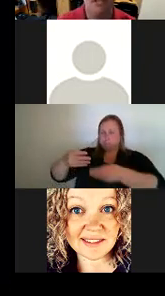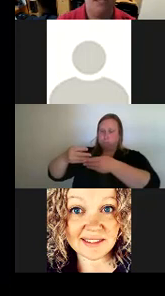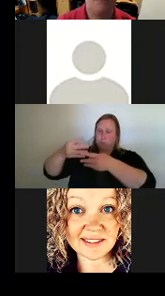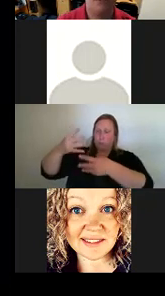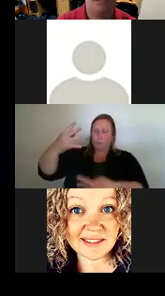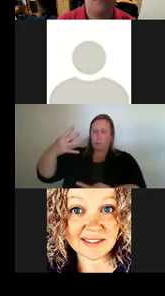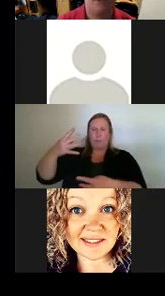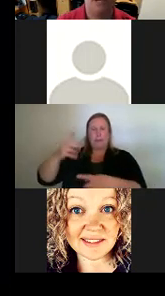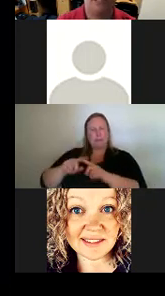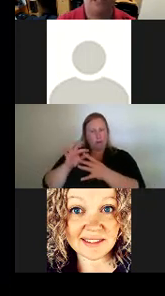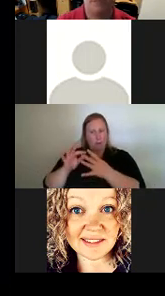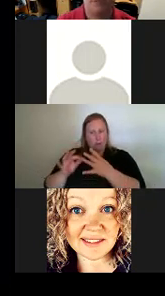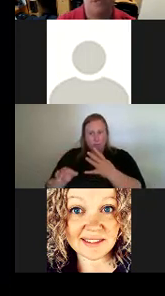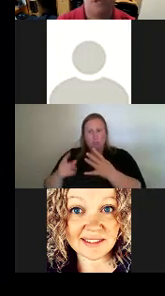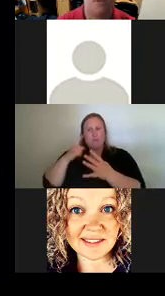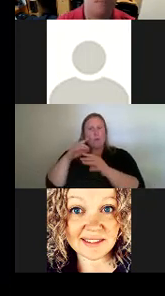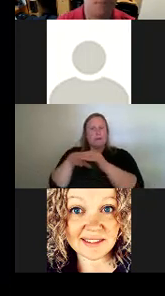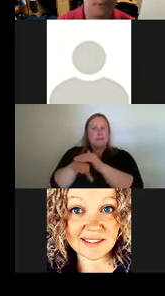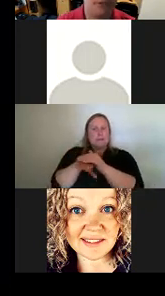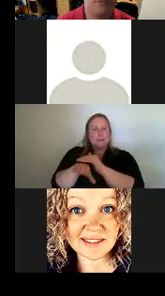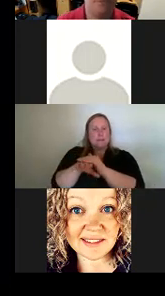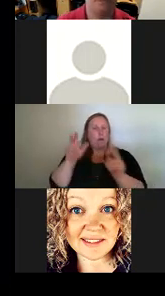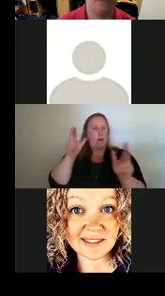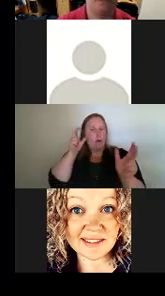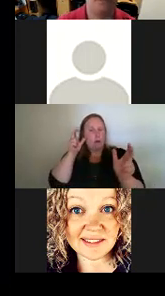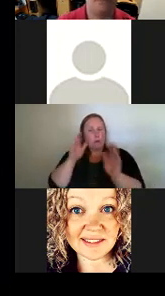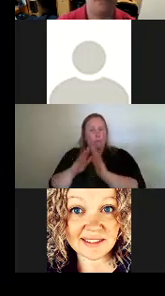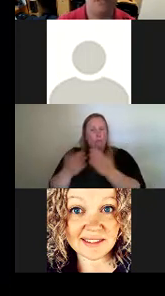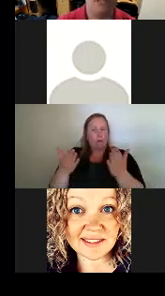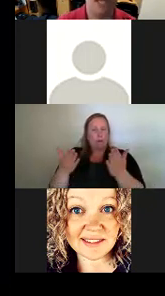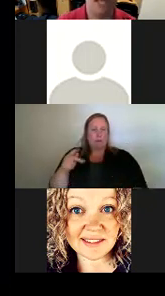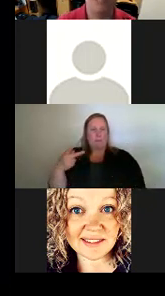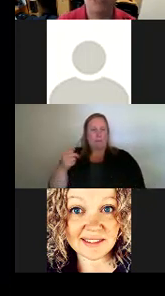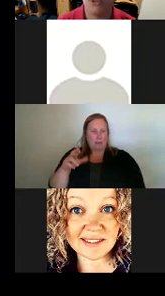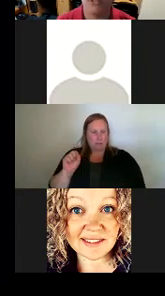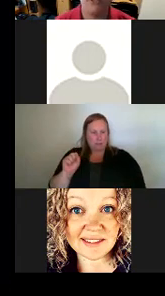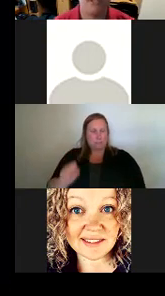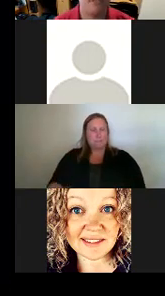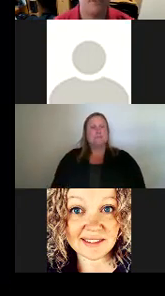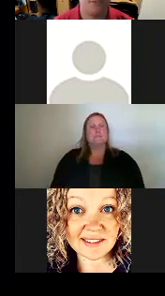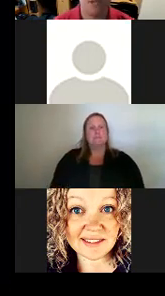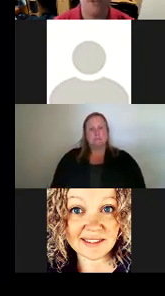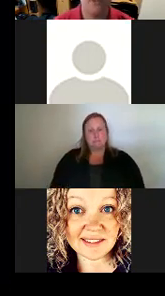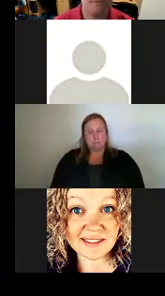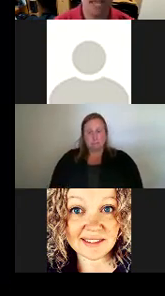IF YOU ARE LOOKING AT ACCESSIBLE AUDIO PLAYERS. I MENTIONED EARLIER THAT LARGER MONITORS MAY HELP.